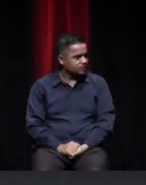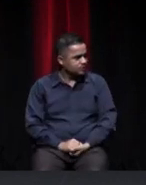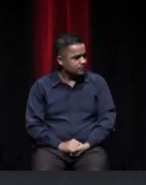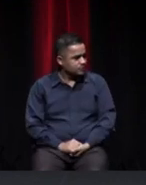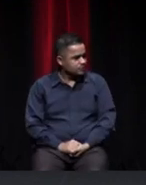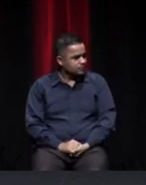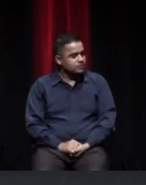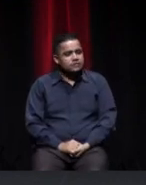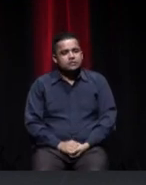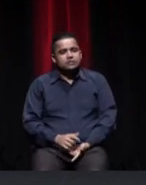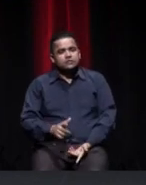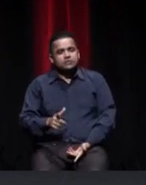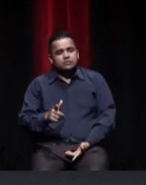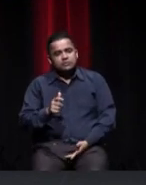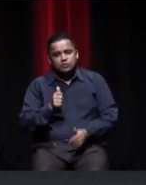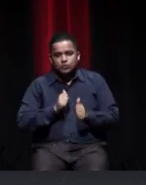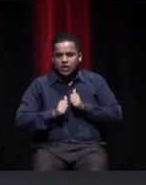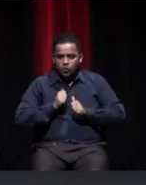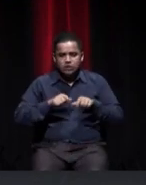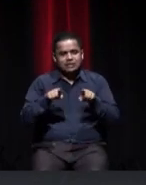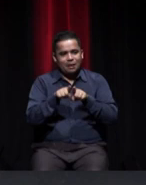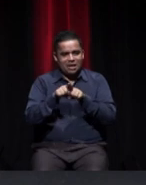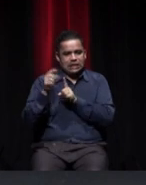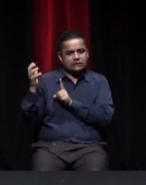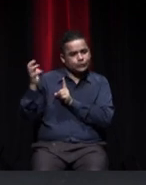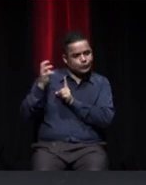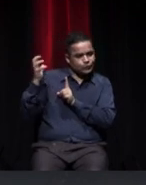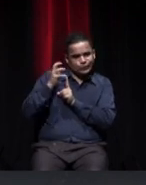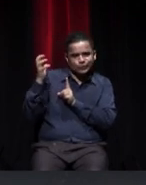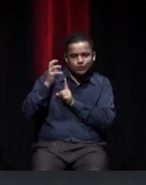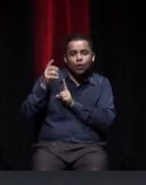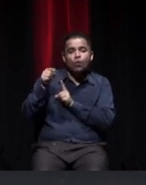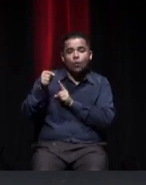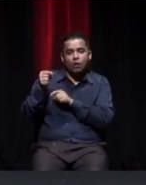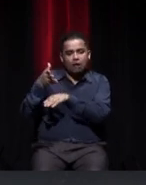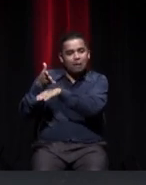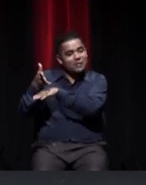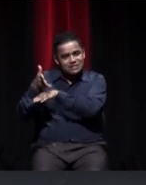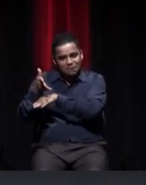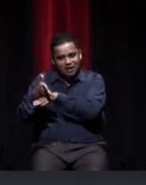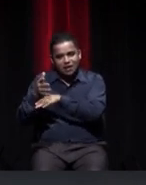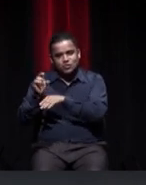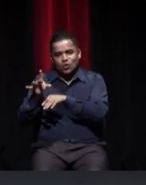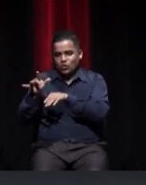The social actors are pressed to participate not only of work itself,